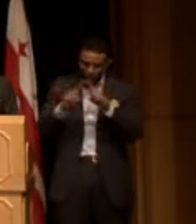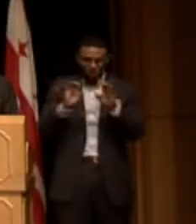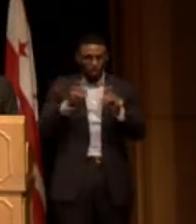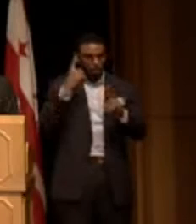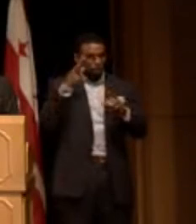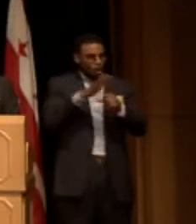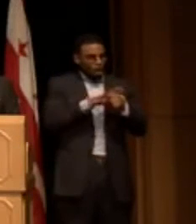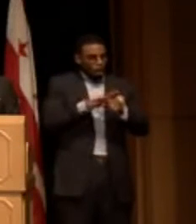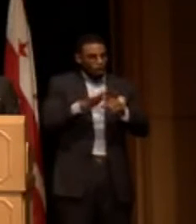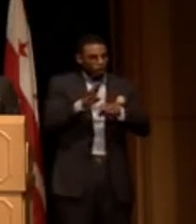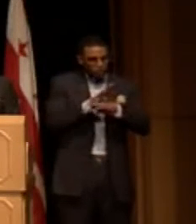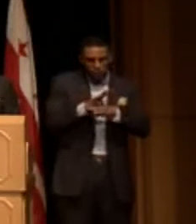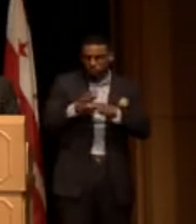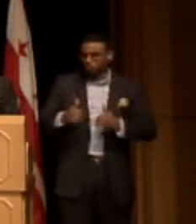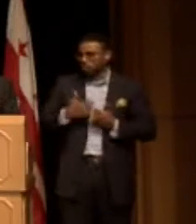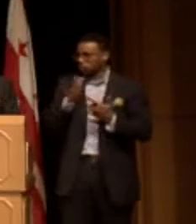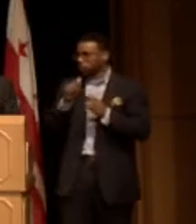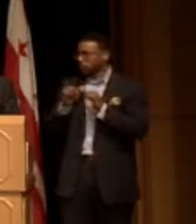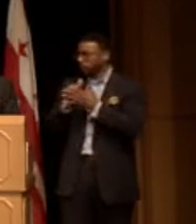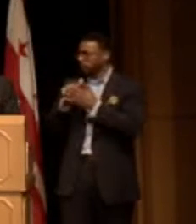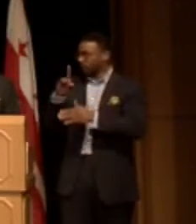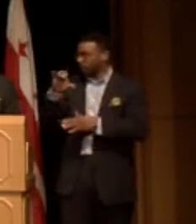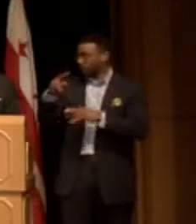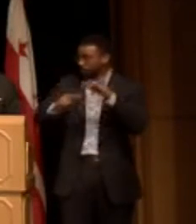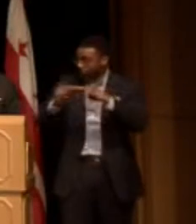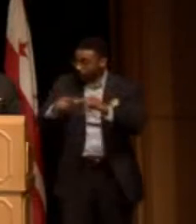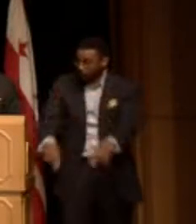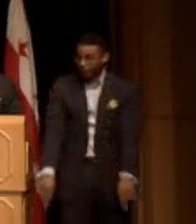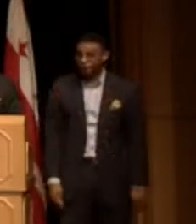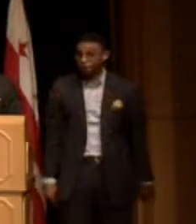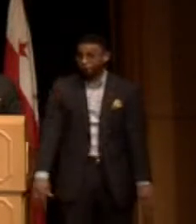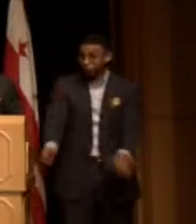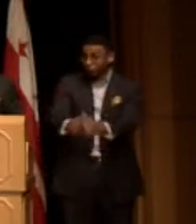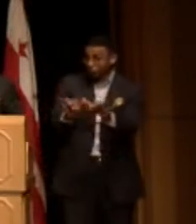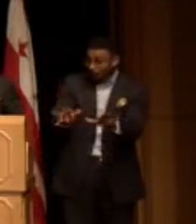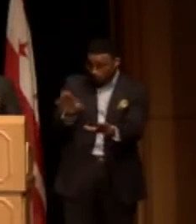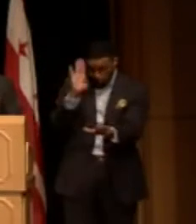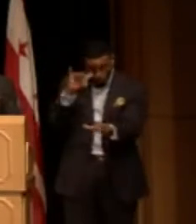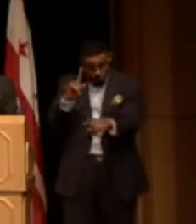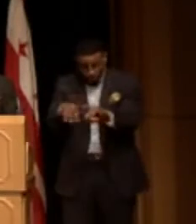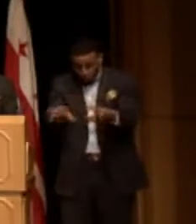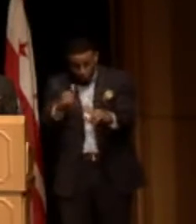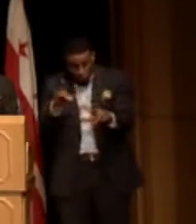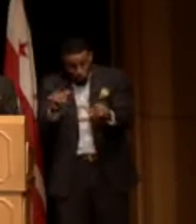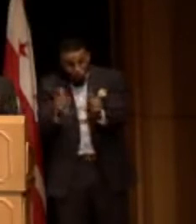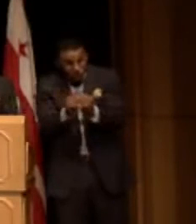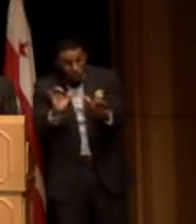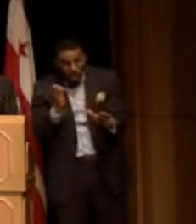BUSINESSES AND RESIDENTS WHO WANT TO HELP D.C. BUILD AND WITH THAT WE COULDN'T DO WHAT WE DO WITHOUT OUR PUBLIC SECTOR